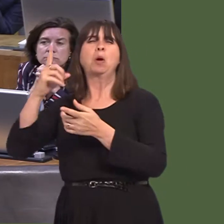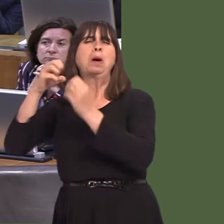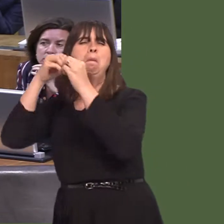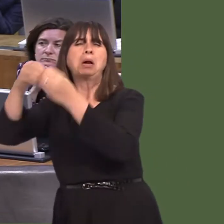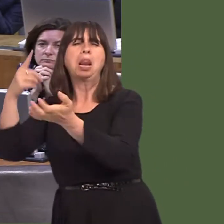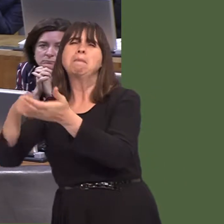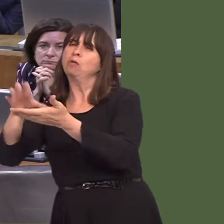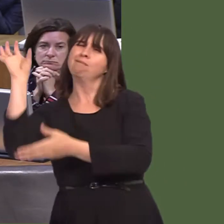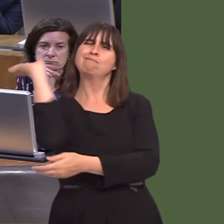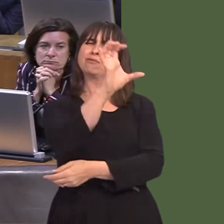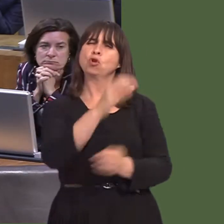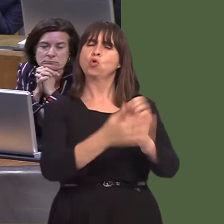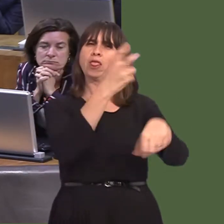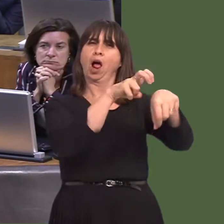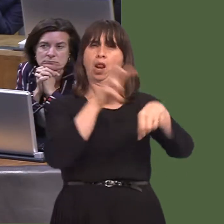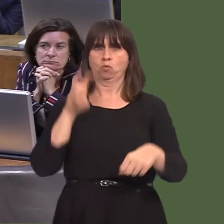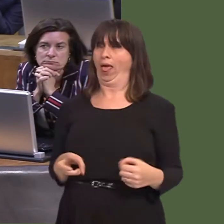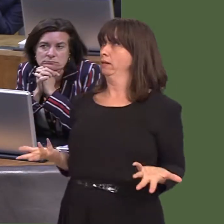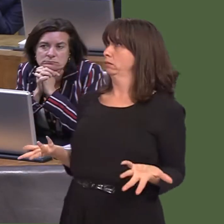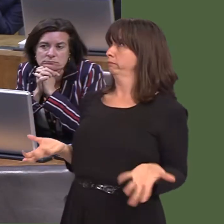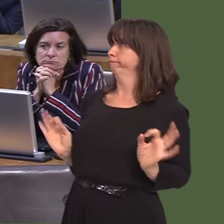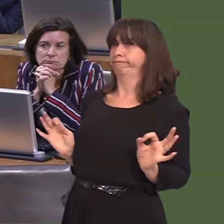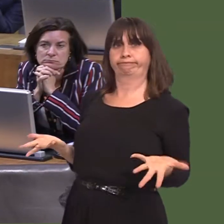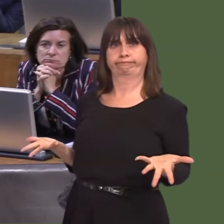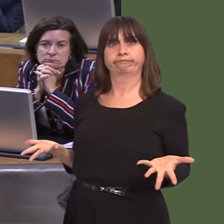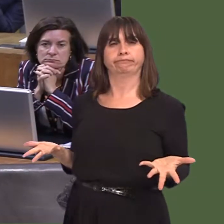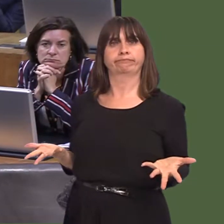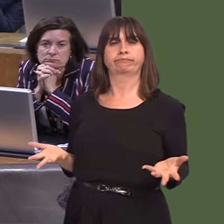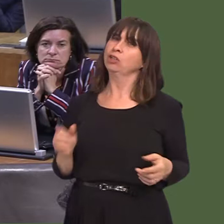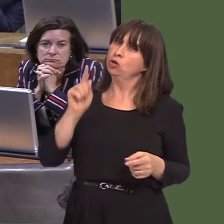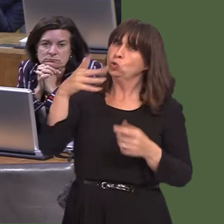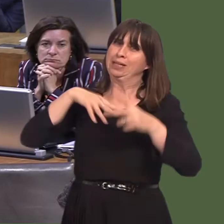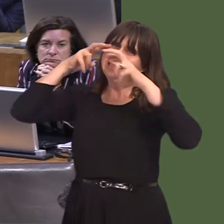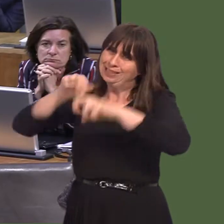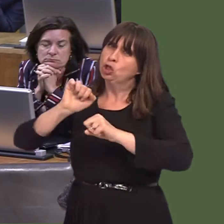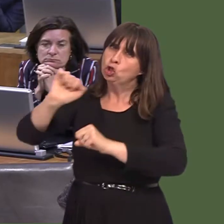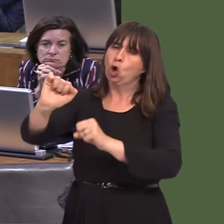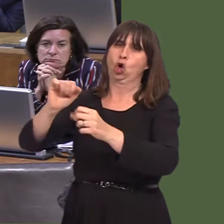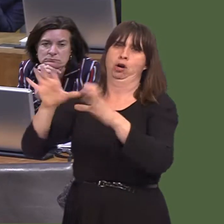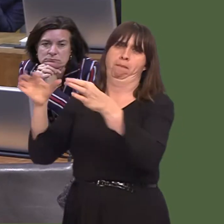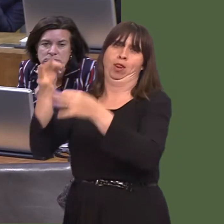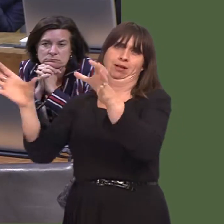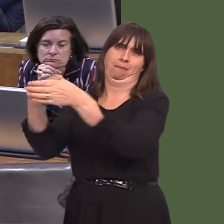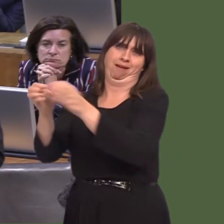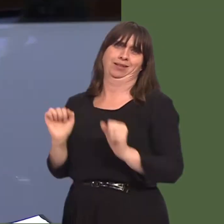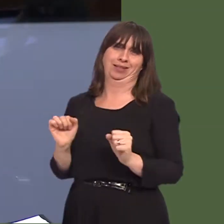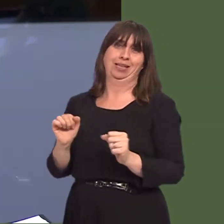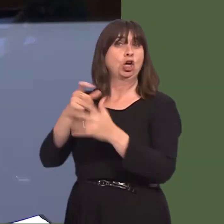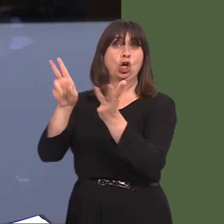absolutely nothing. There's a great deal of work I think the Member can do with his own party in terms of making sure that Wales gets fairness, because we don't get it from the Tories.